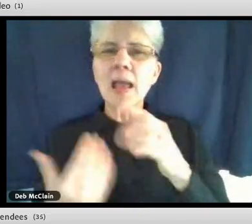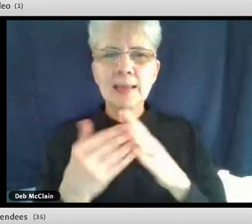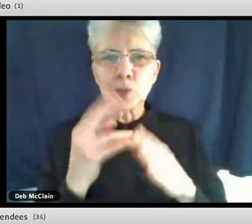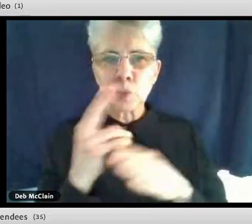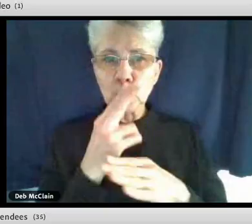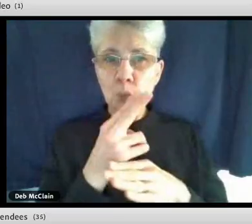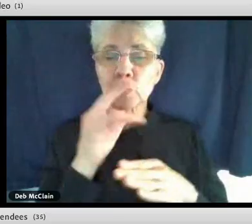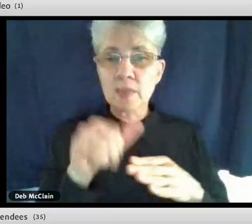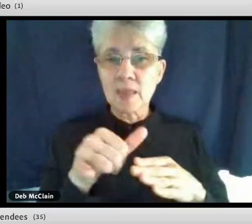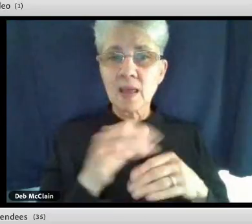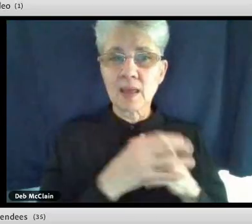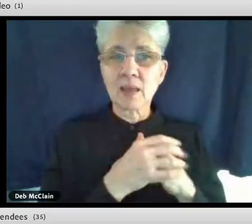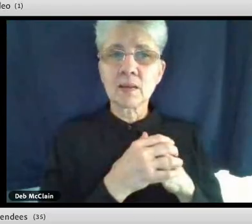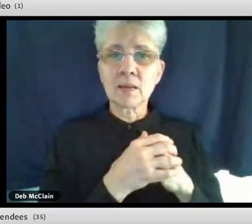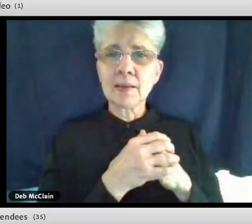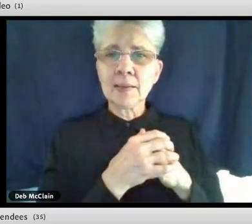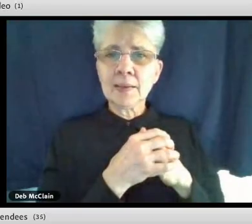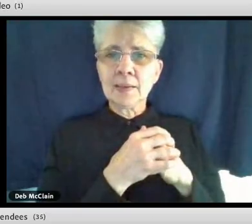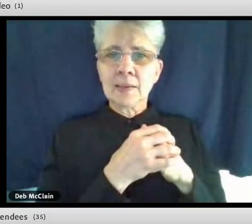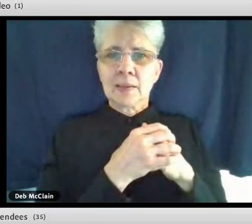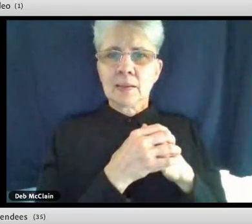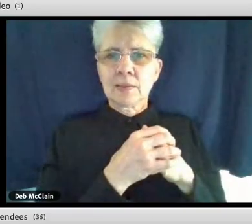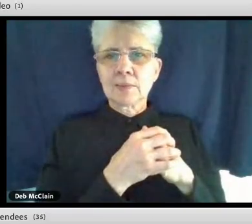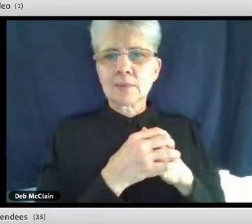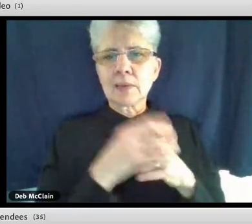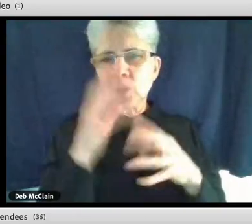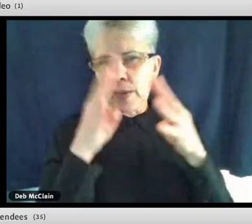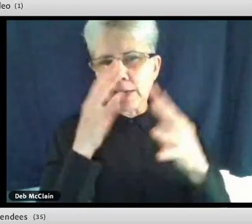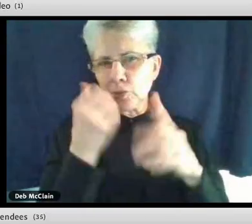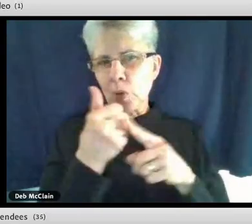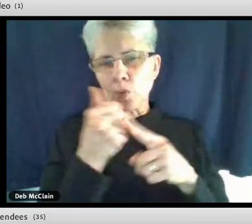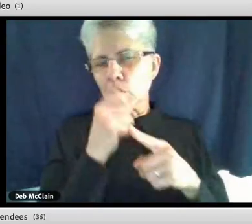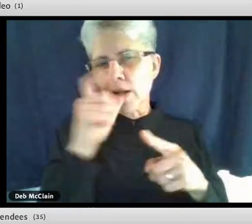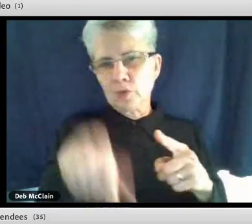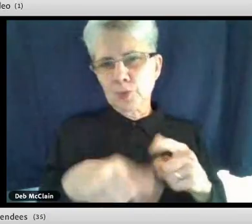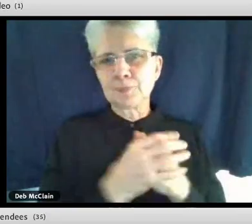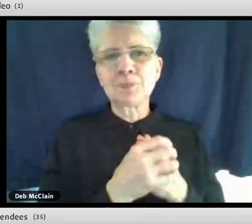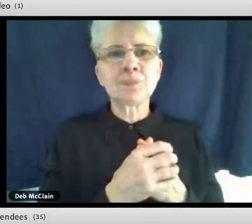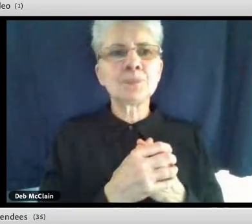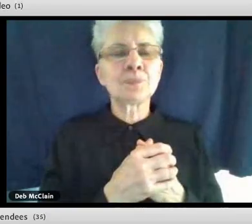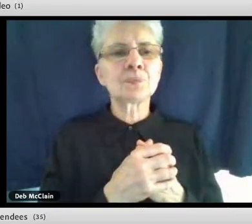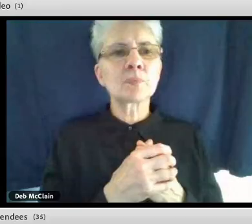Again, the idea that you can use this to kind of create your own type of information,